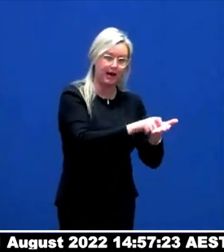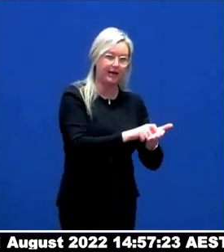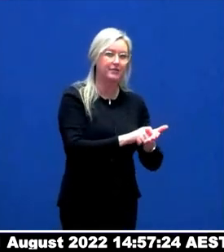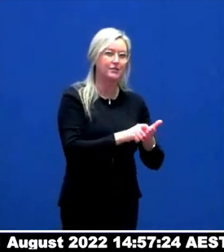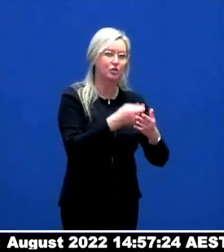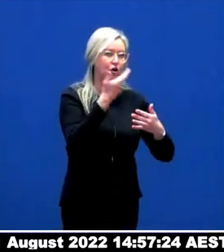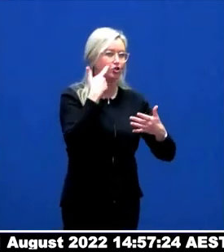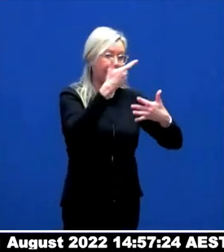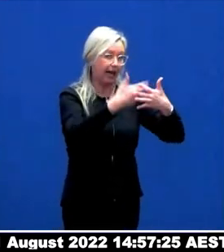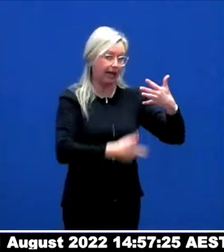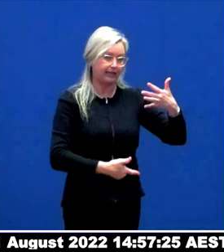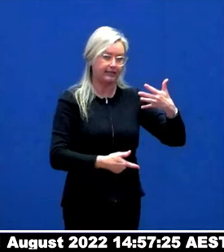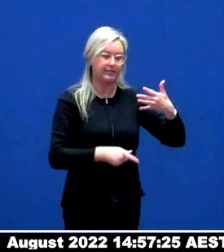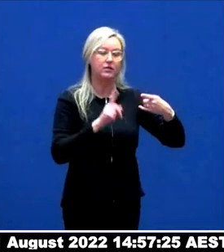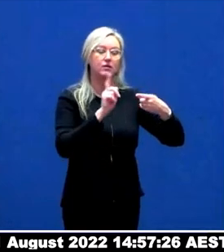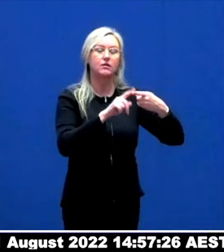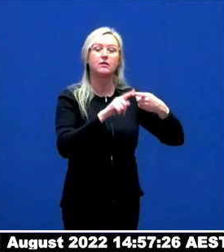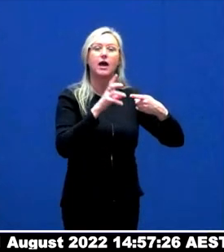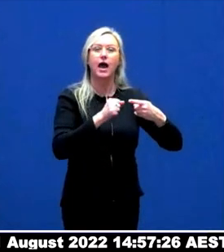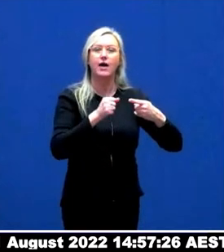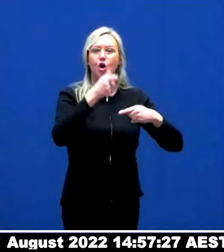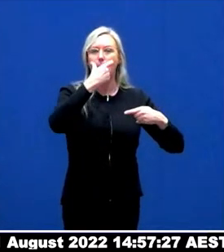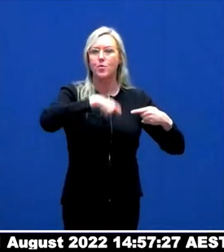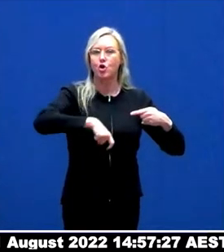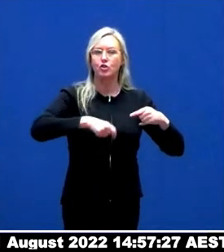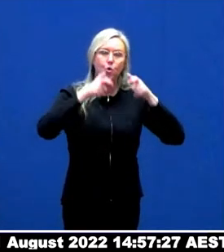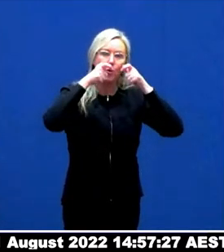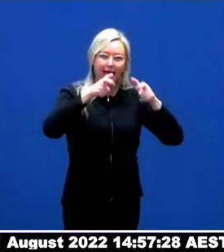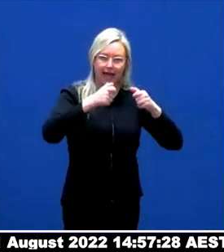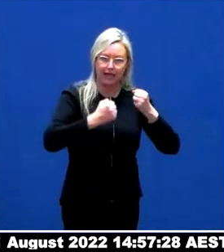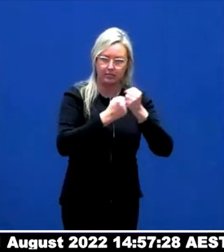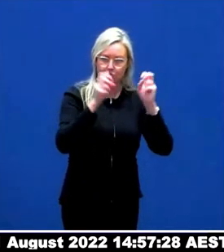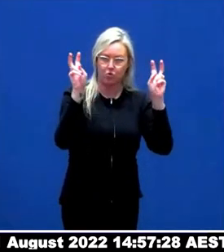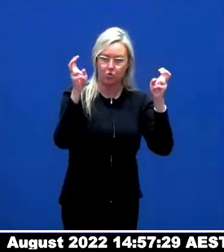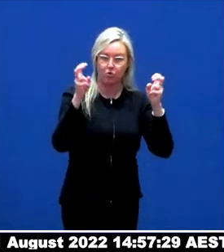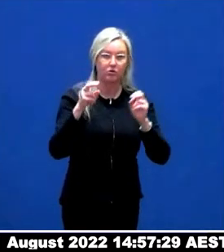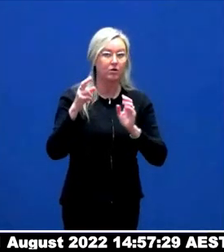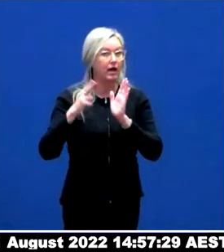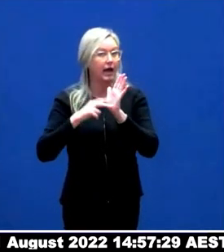So under the head being of Personal Care Supports, would the NDIS fund assistance with